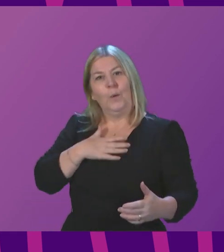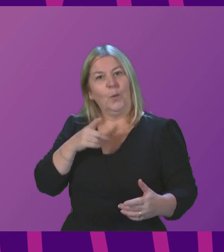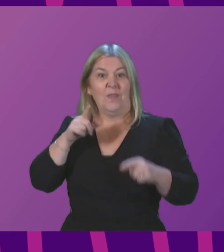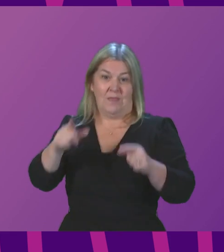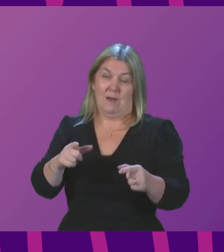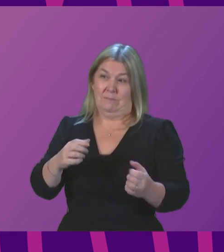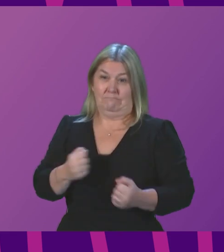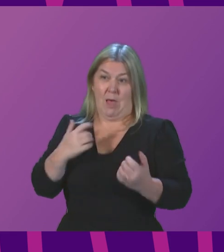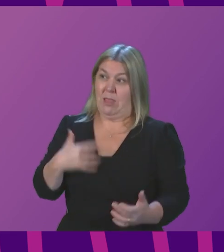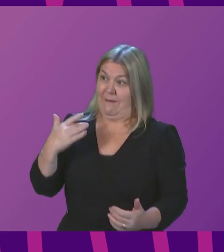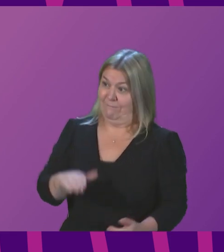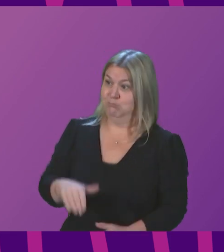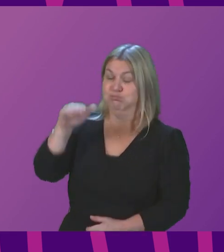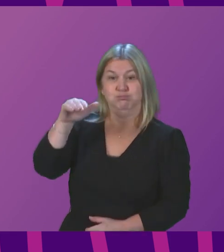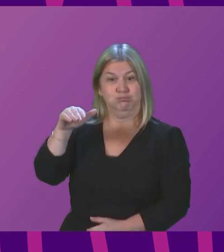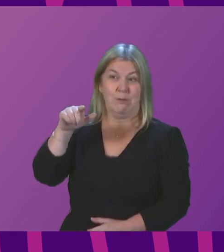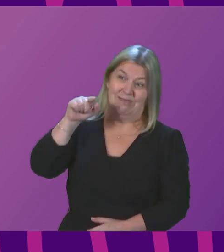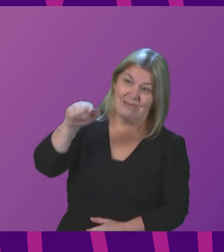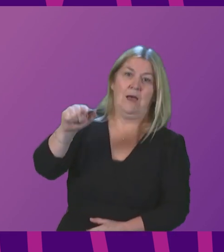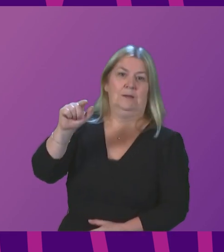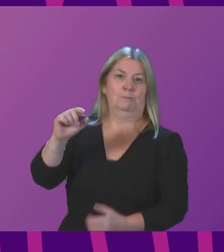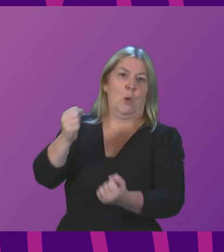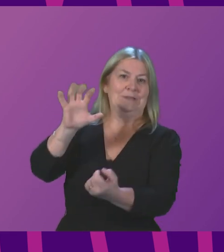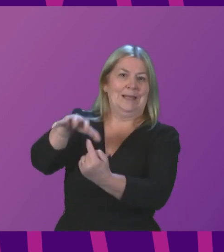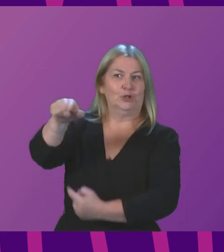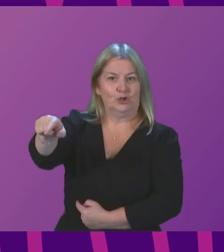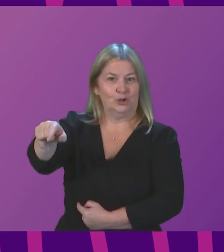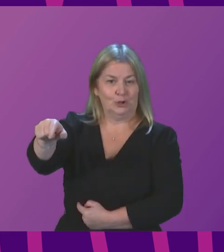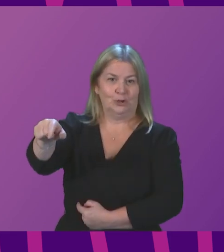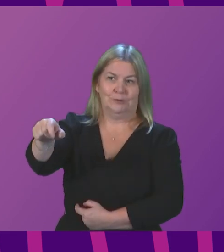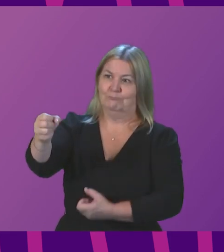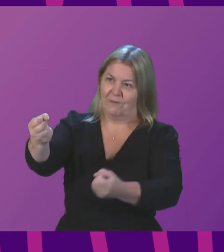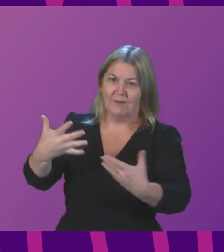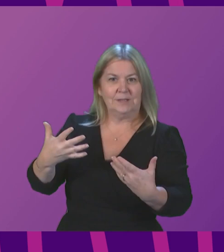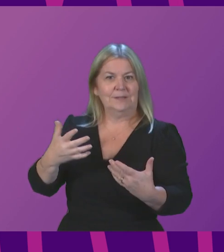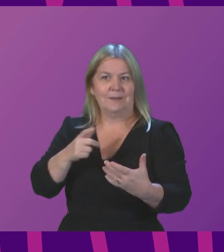more than 50 years, so there were mixed emotions. It is clearly a symbolic moment, because it